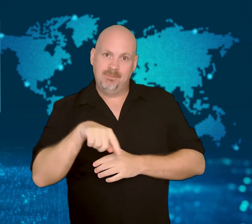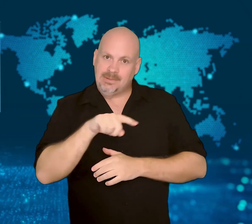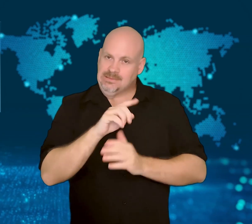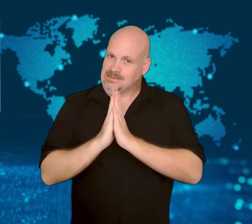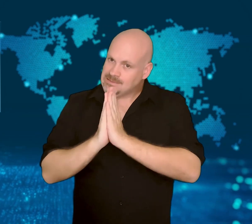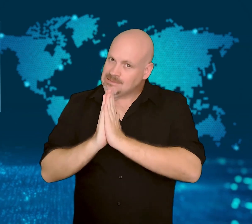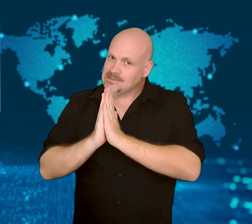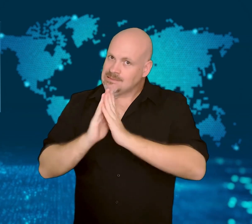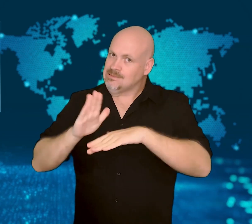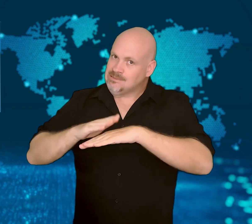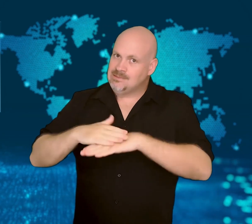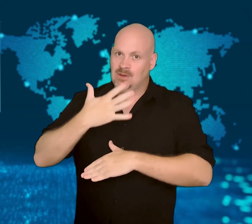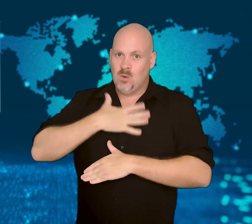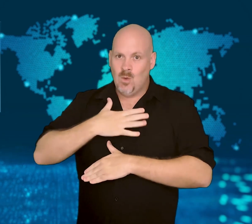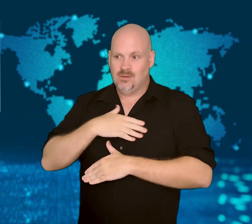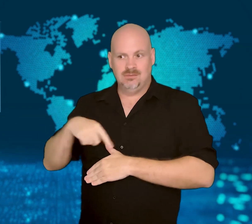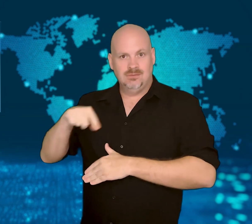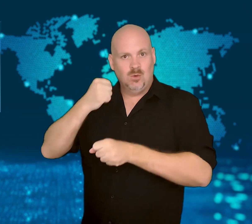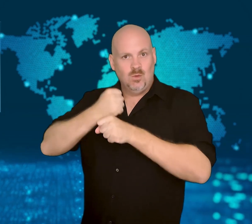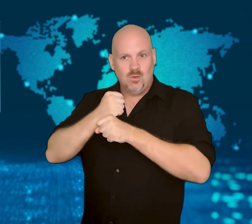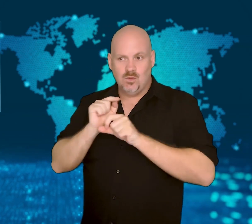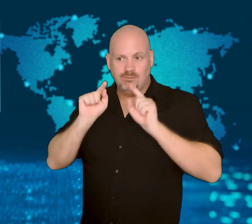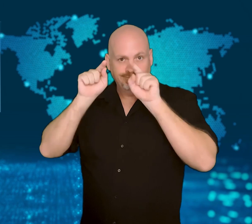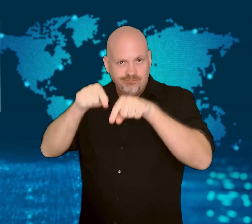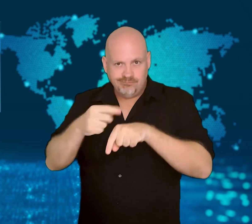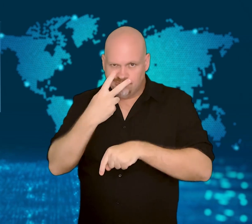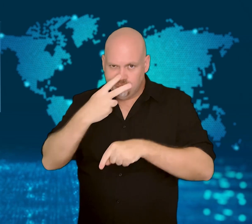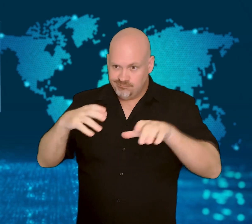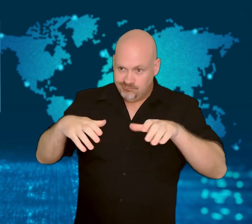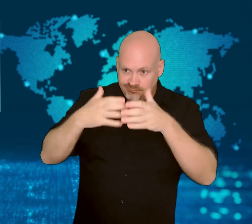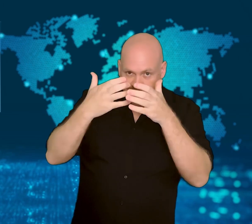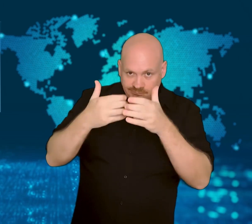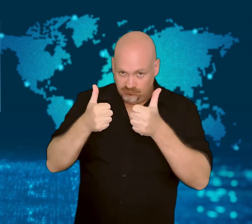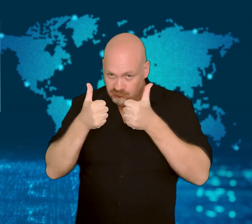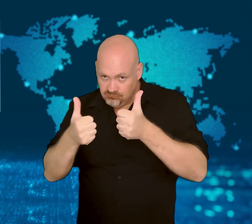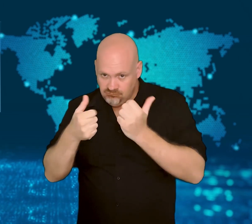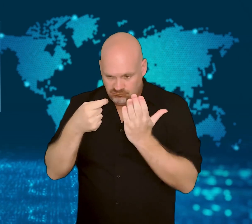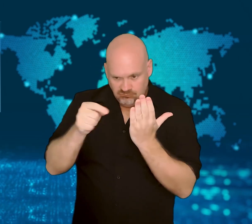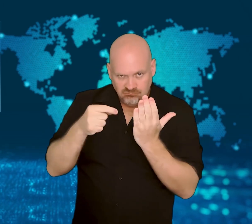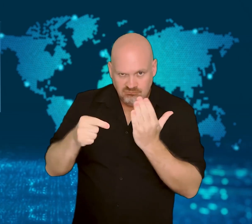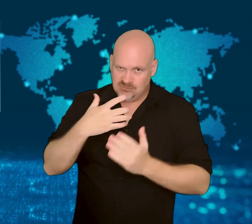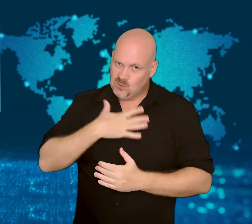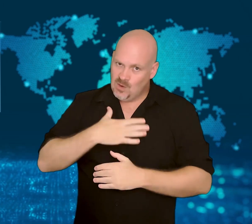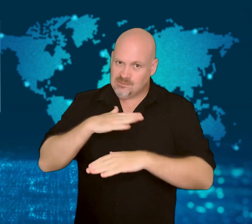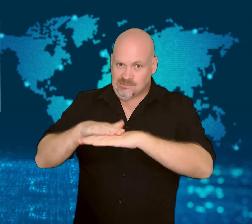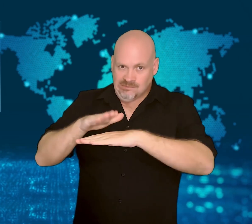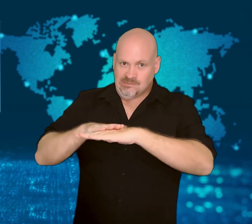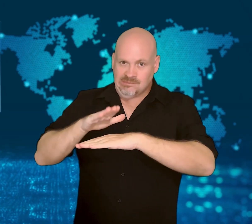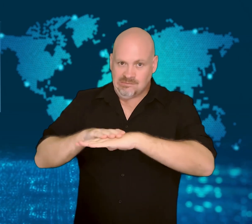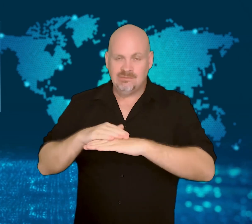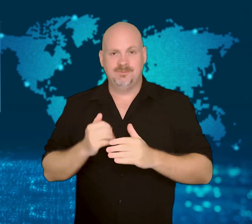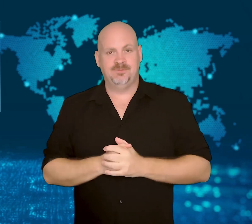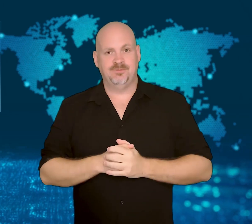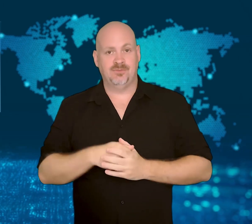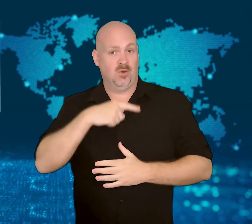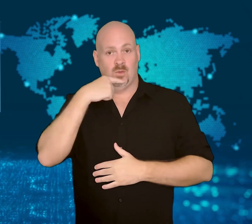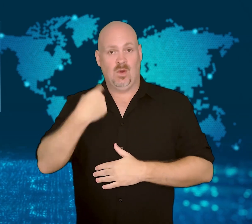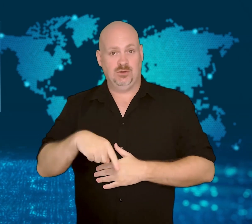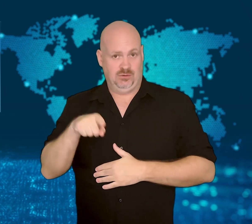Russia has occupied Zaporizhzhia's plant since March 2022, but they rely